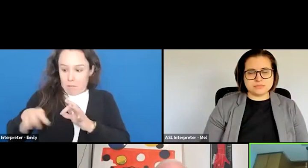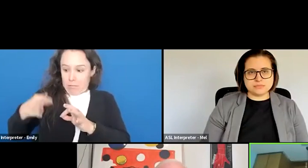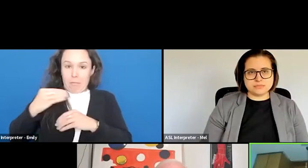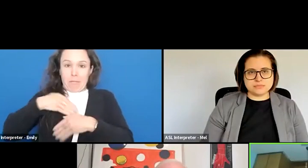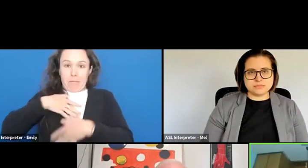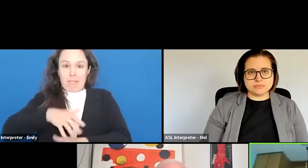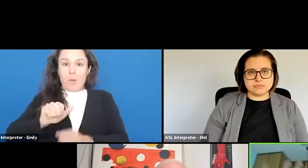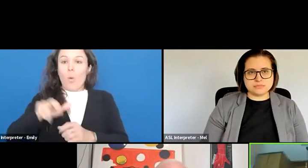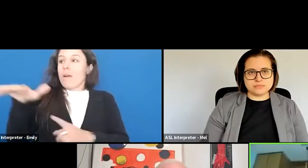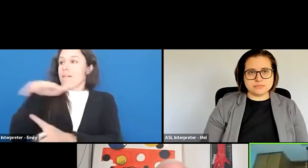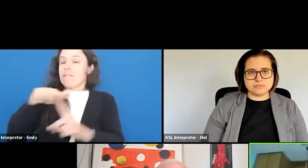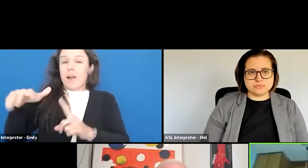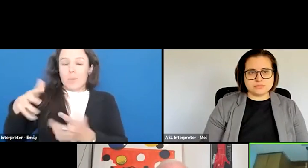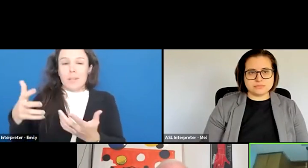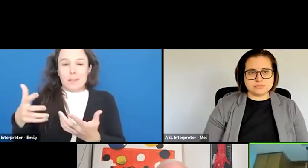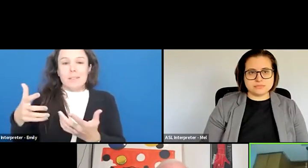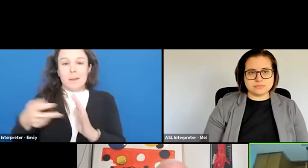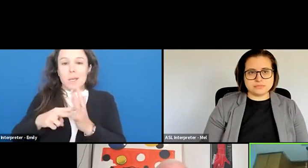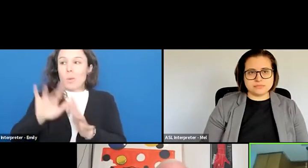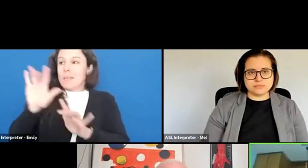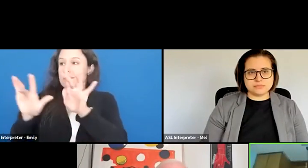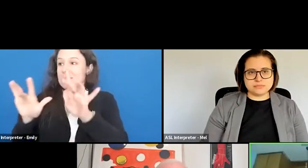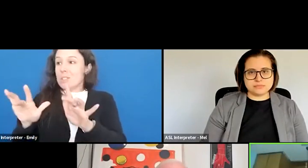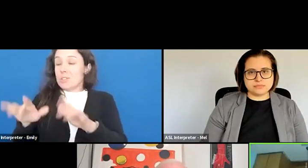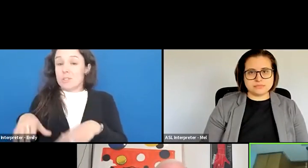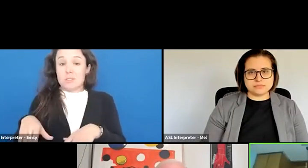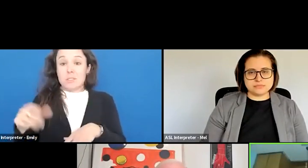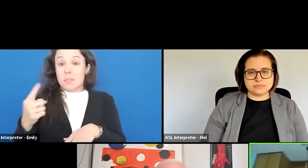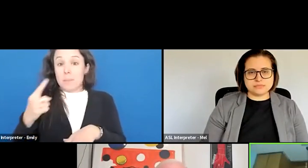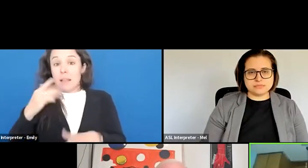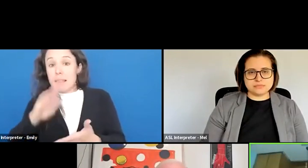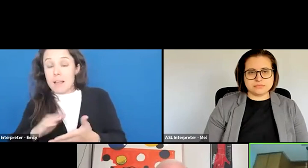environment we can reach out to touch, are either of them less or more creepy than each other?